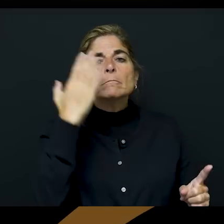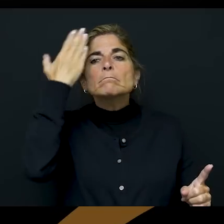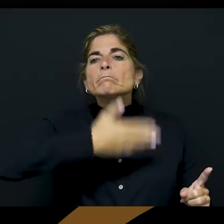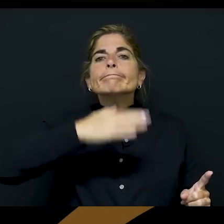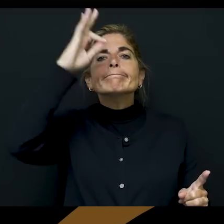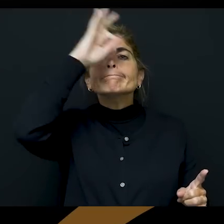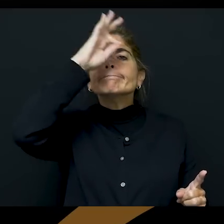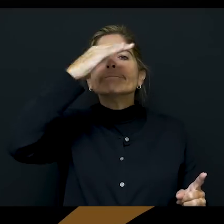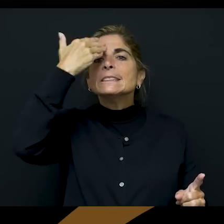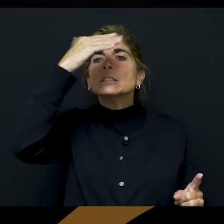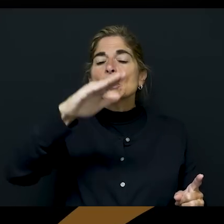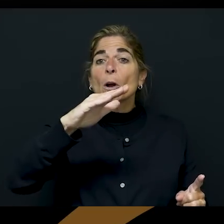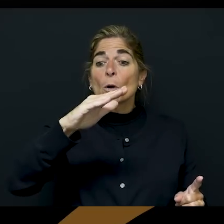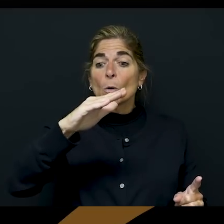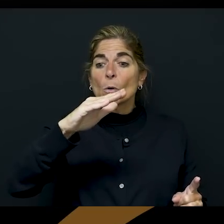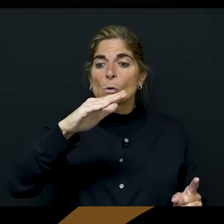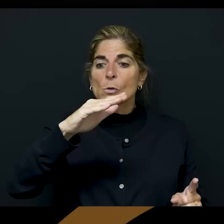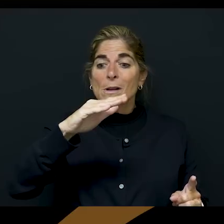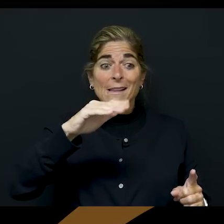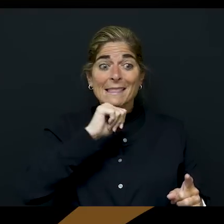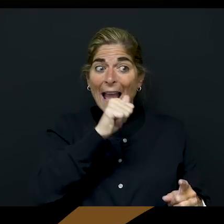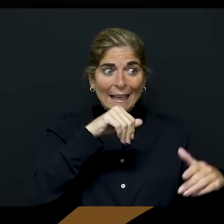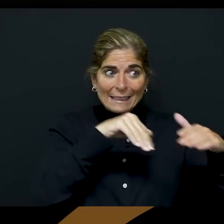What they didn't realize, that by being inaccessible,